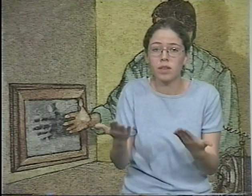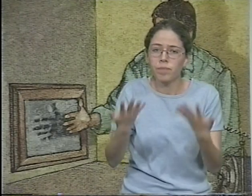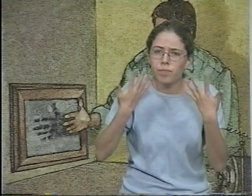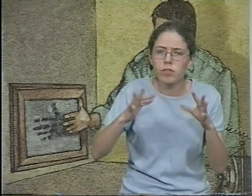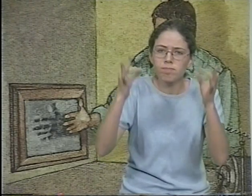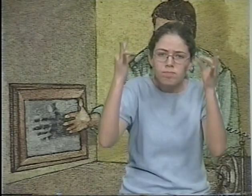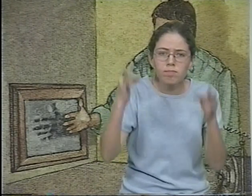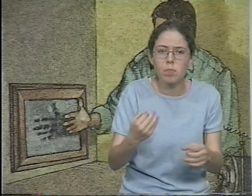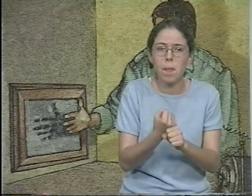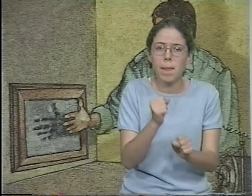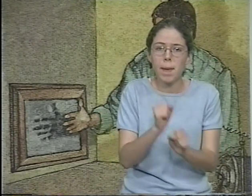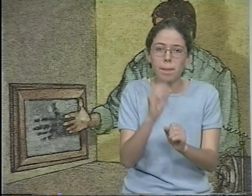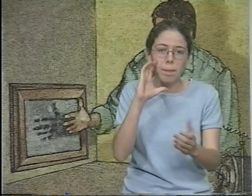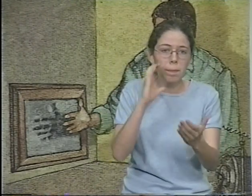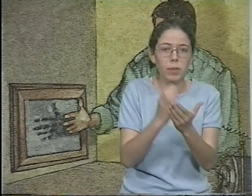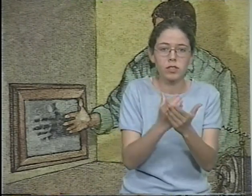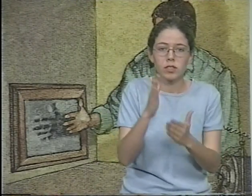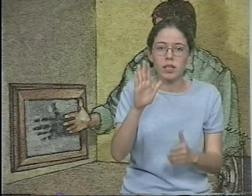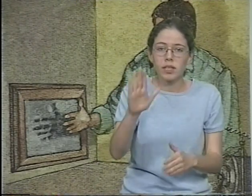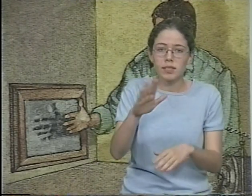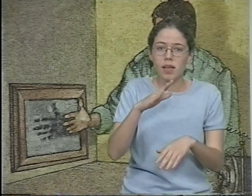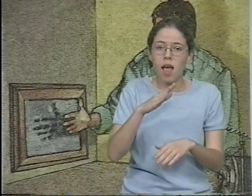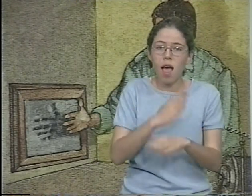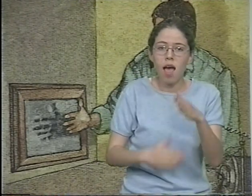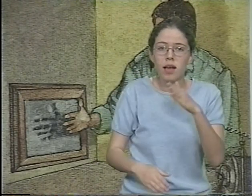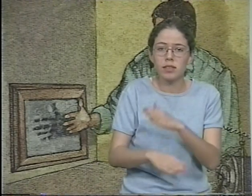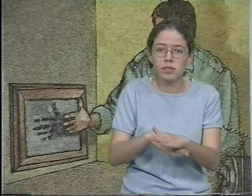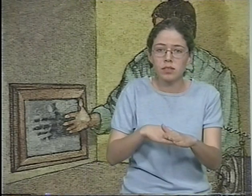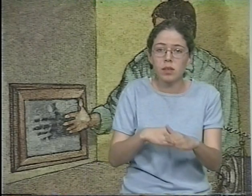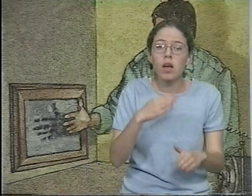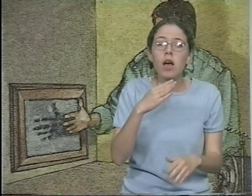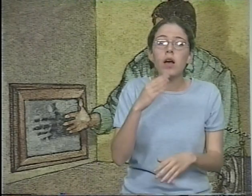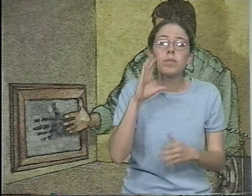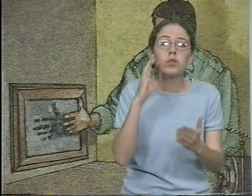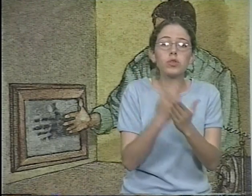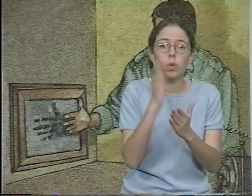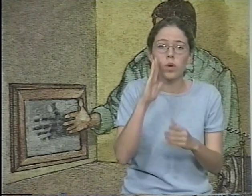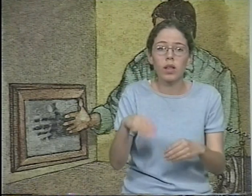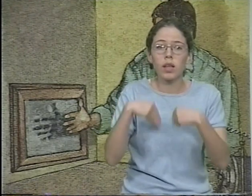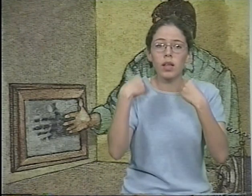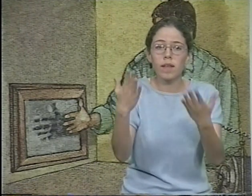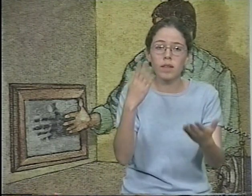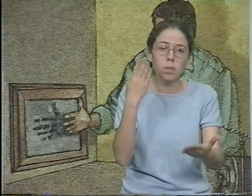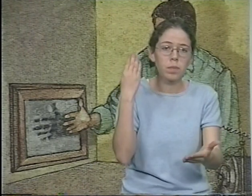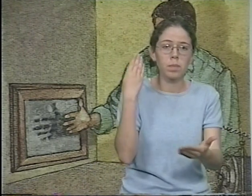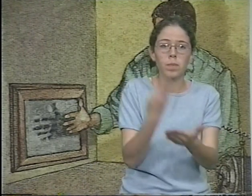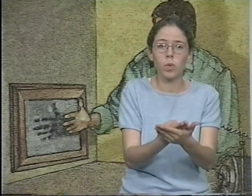He tried fabric, a wooden box, and finally his own hand. The rays passed through almost everything,